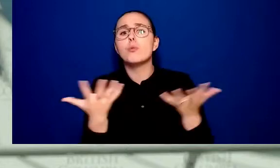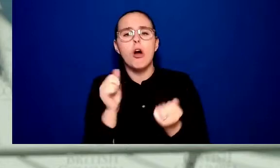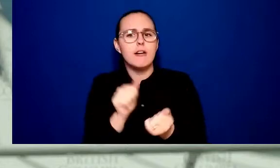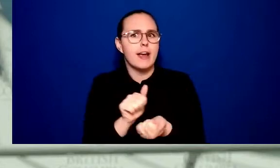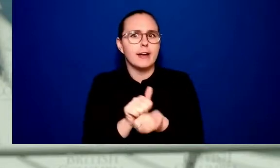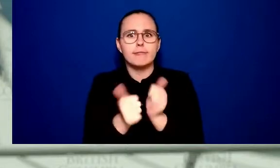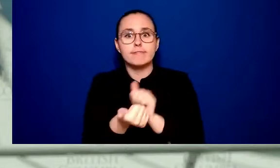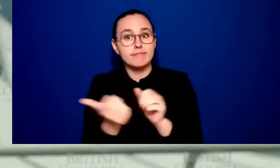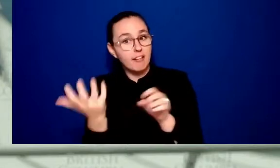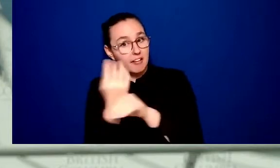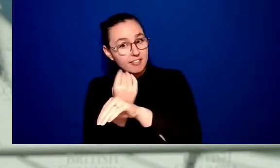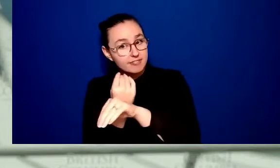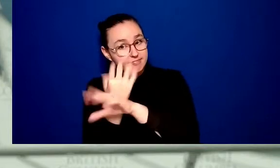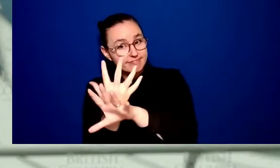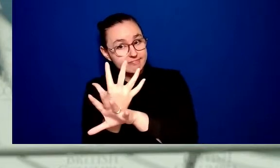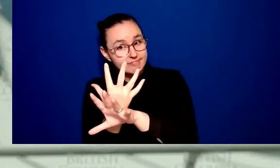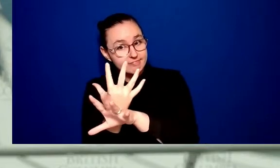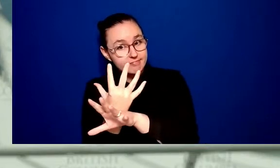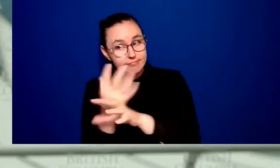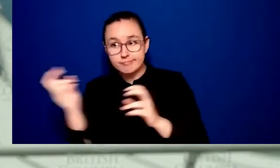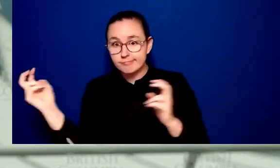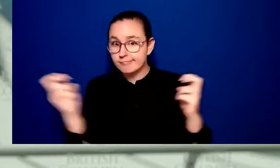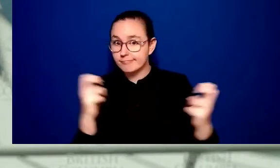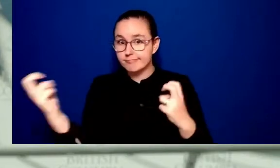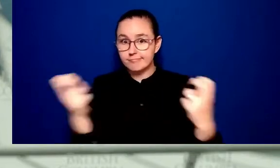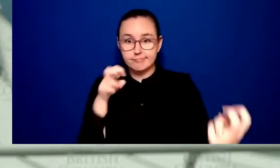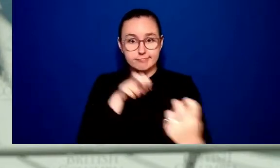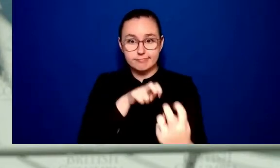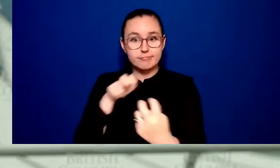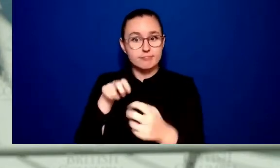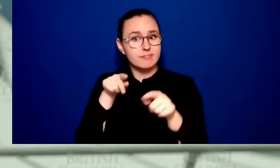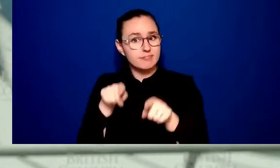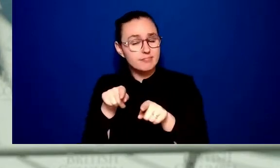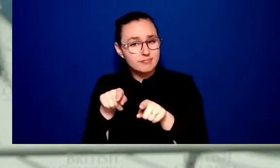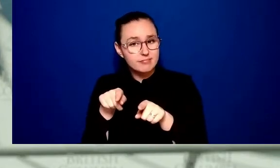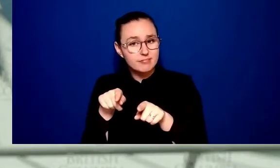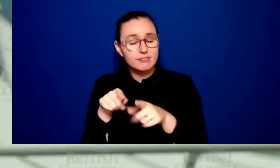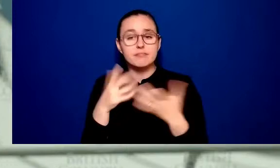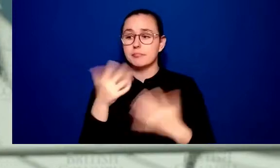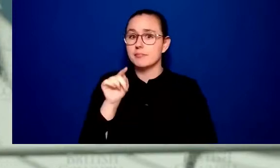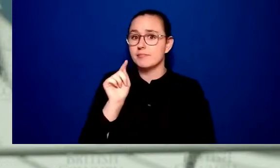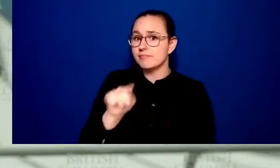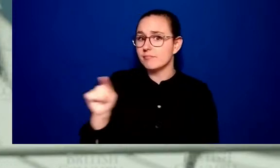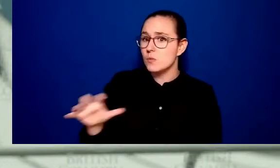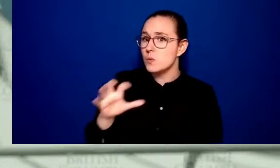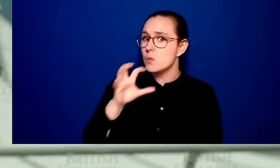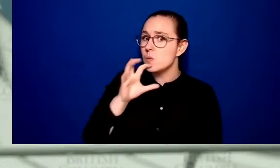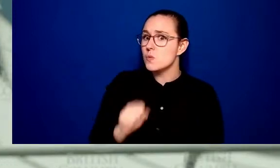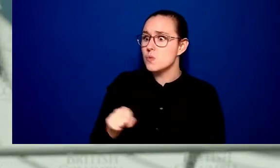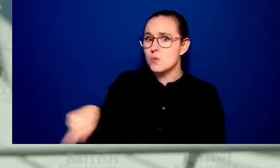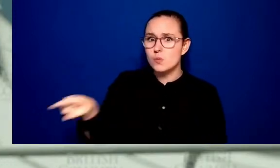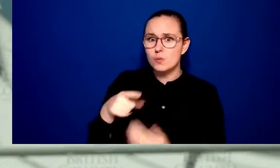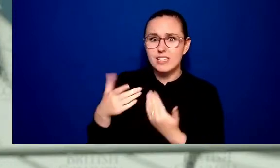are more susceptible to severe illness or death from Covid 19.